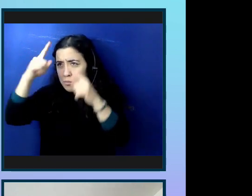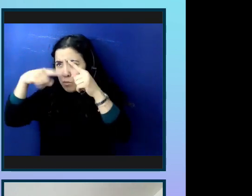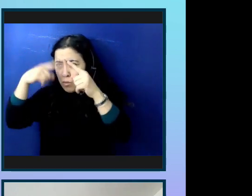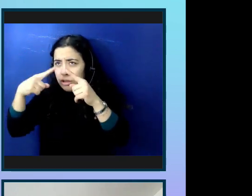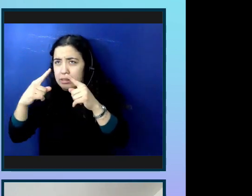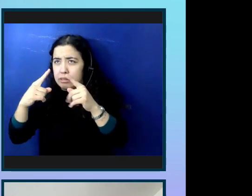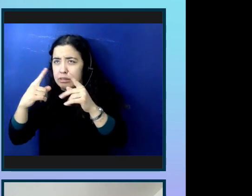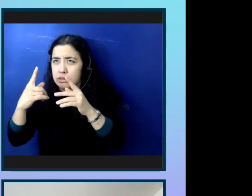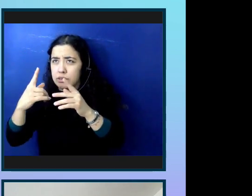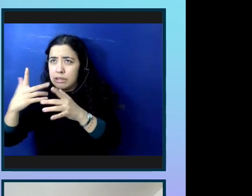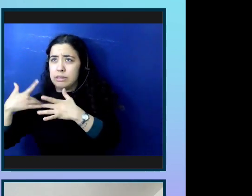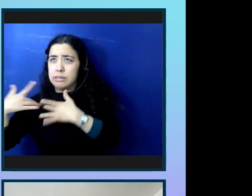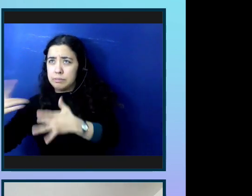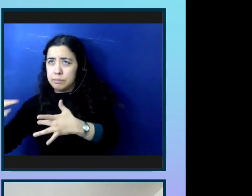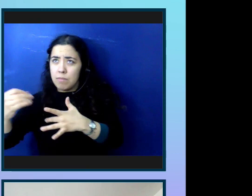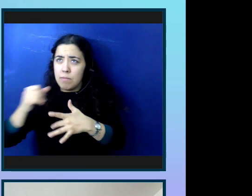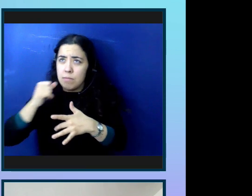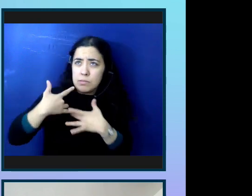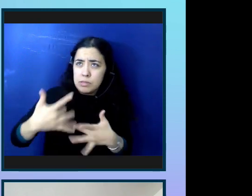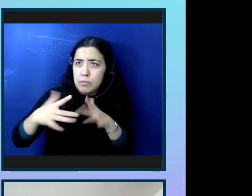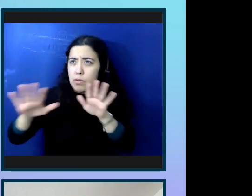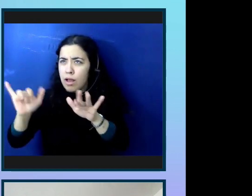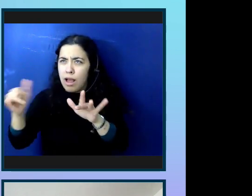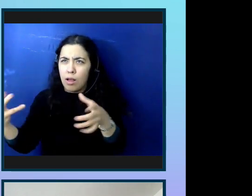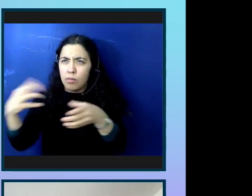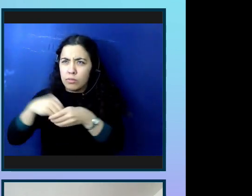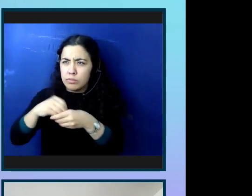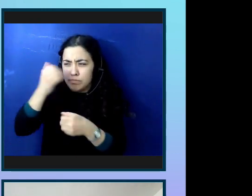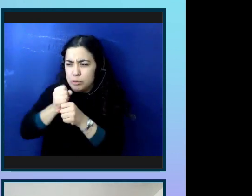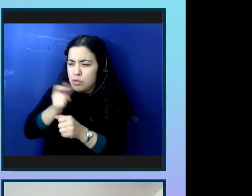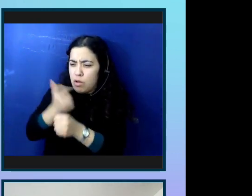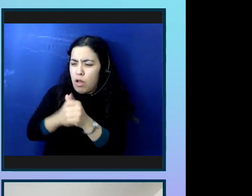and look at your application process in the first place. Chances are, if you're not implementing principles like this